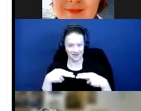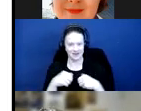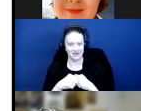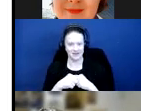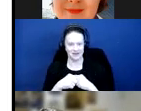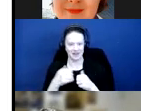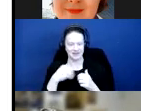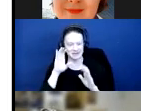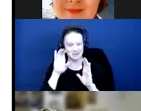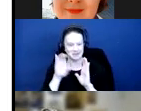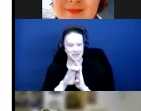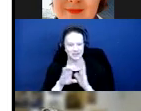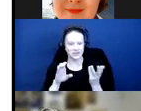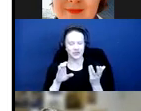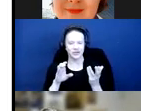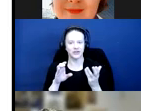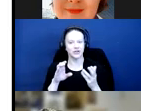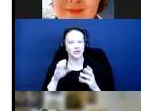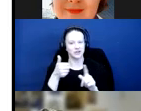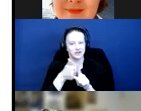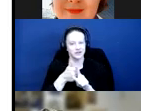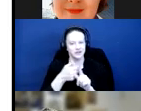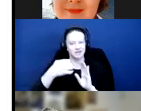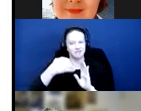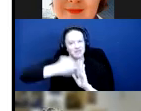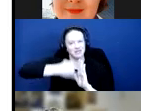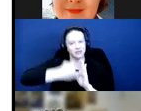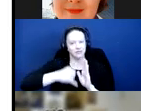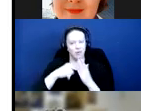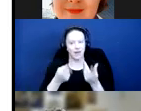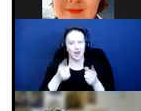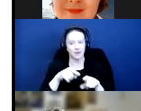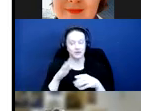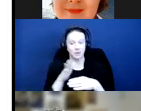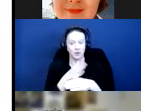is an illustration of what happens between a policy concept